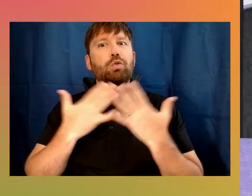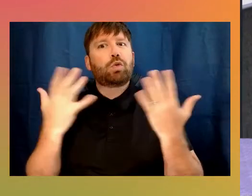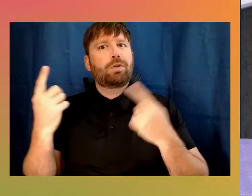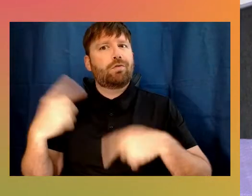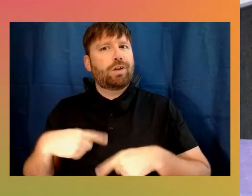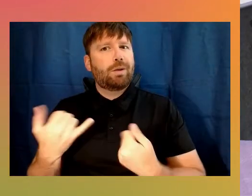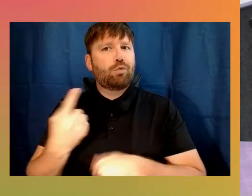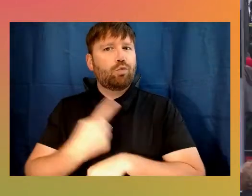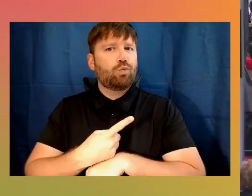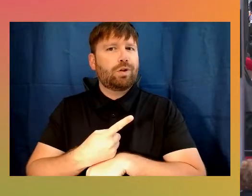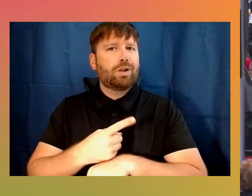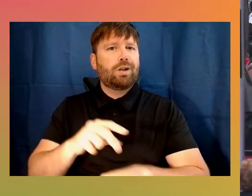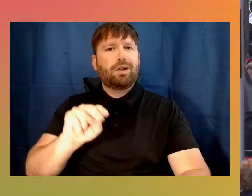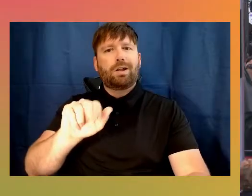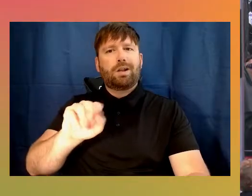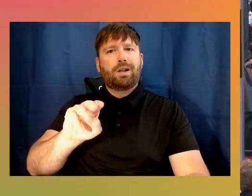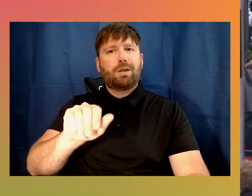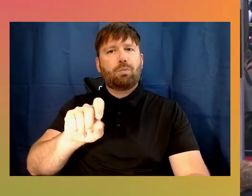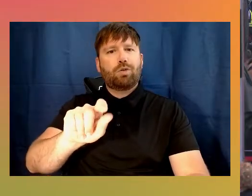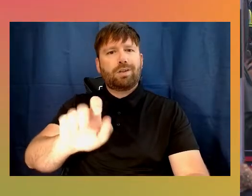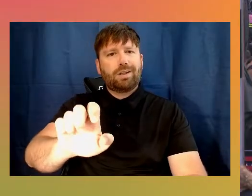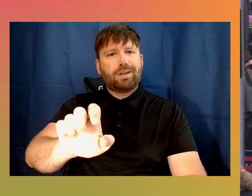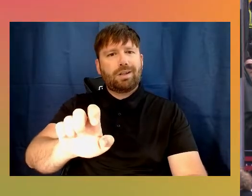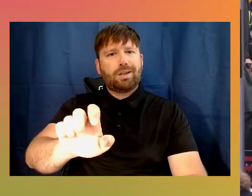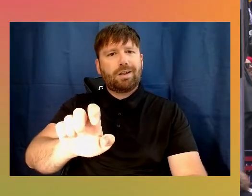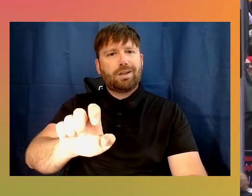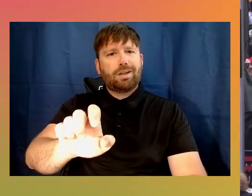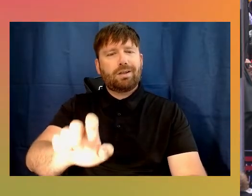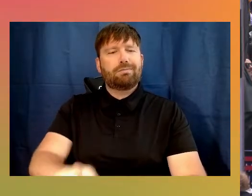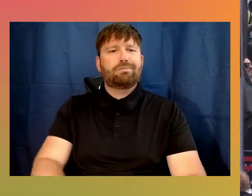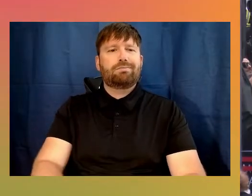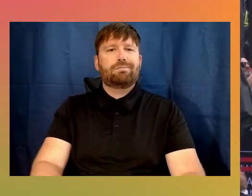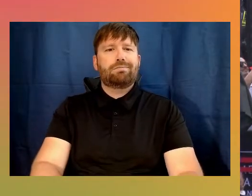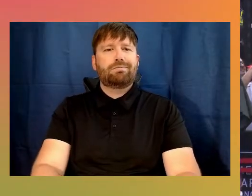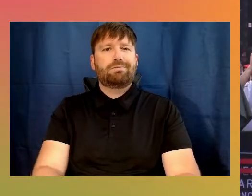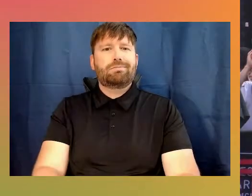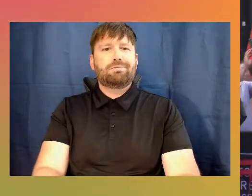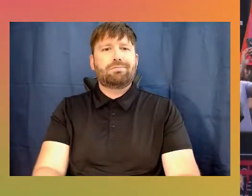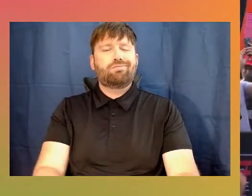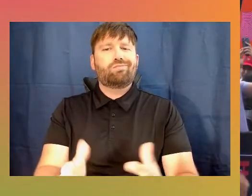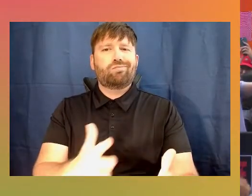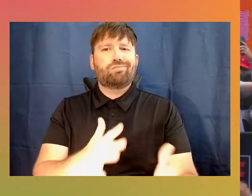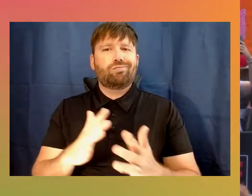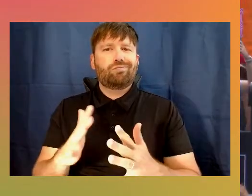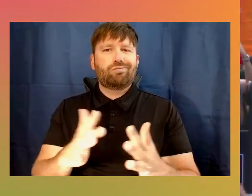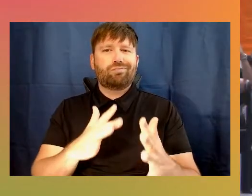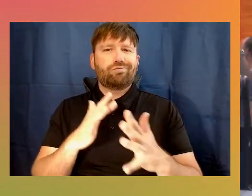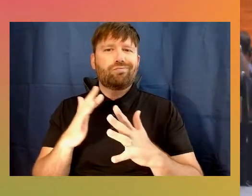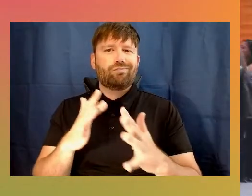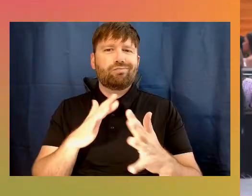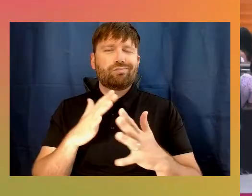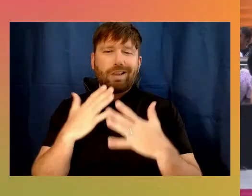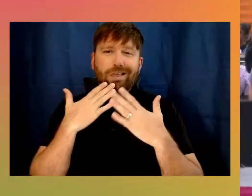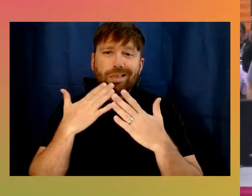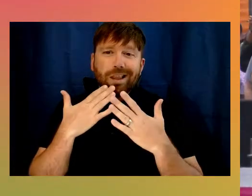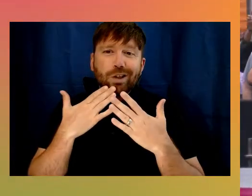ACTION. I HOPE THAT YOUR PRACTICE GUIDES YOU THROUGH EVERYTHING YOU ARE THINKING, SAYING, AND DOING. THANK YOU SO, SO MUCH FOR BEING HERE TODAY.